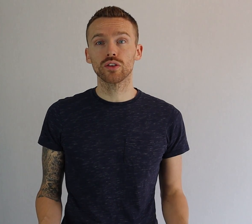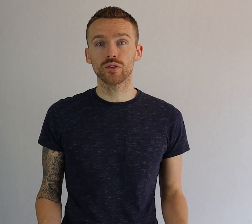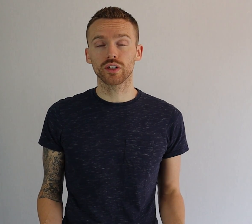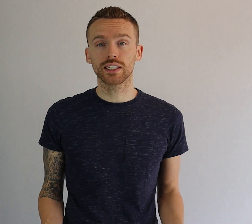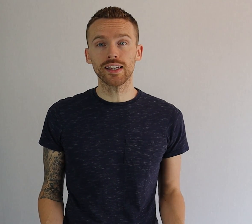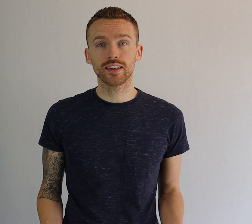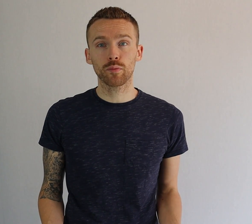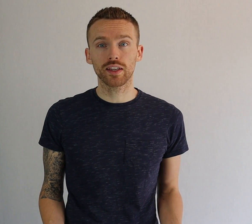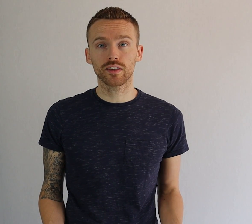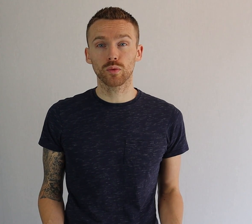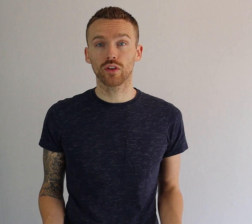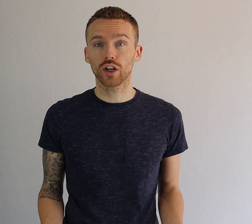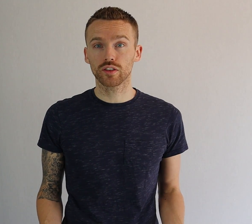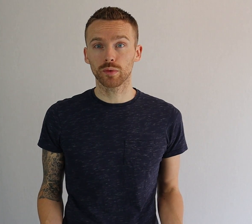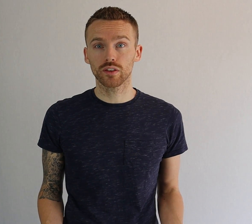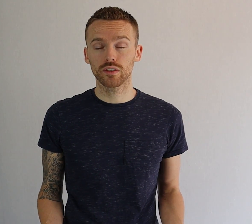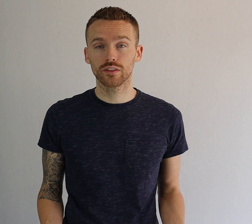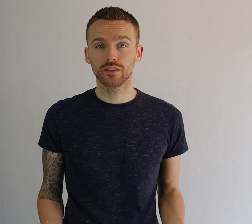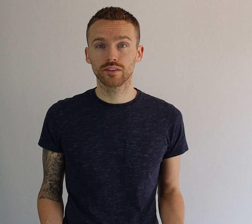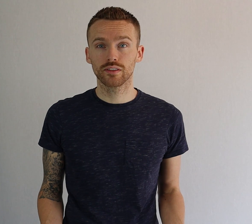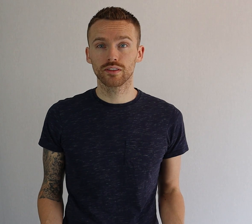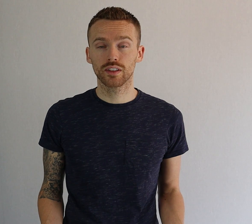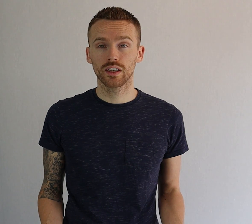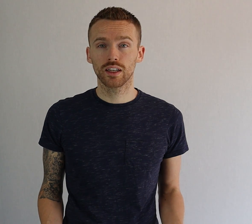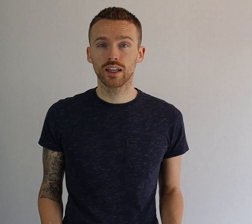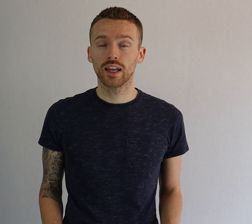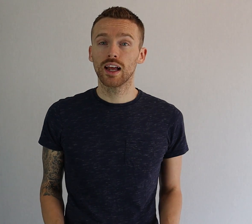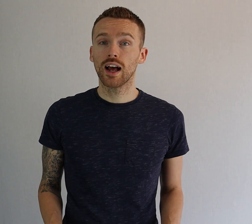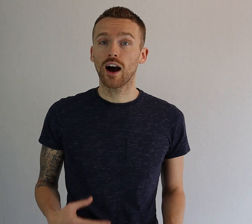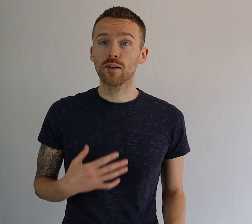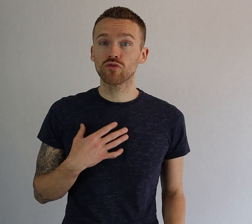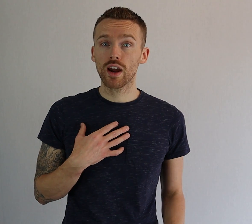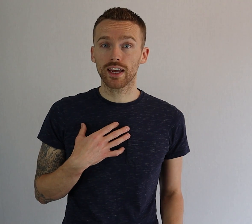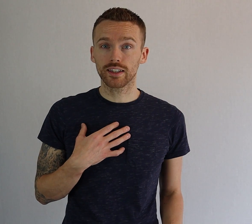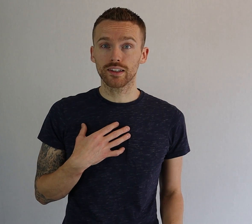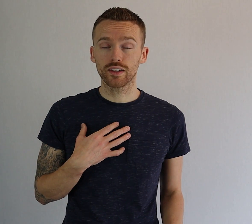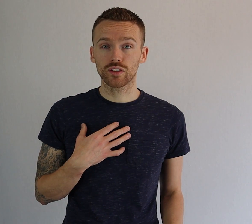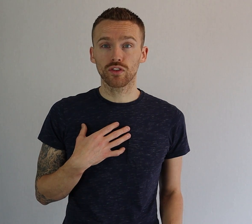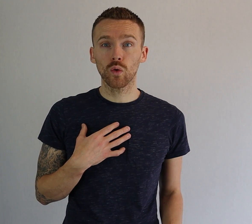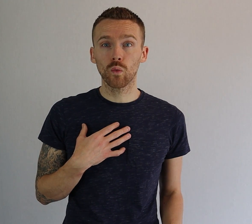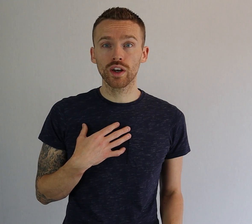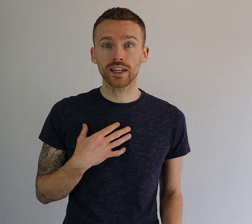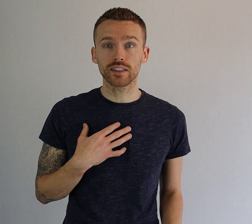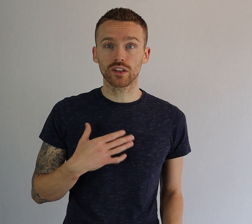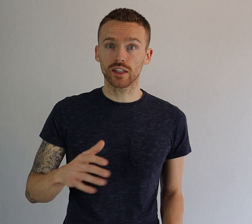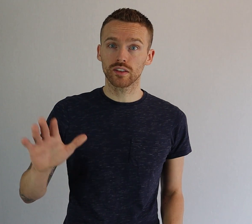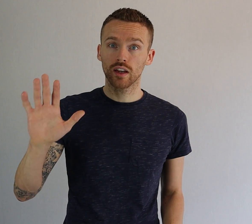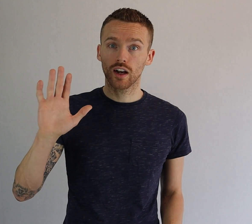use on a day to day basis with your customers. I'm right handed so for all one handed signs,